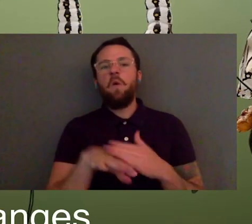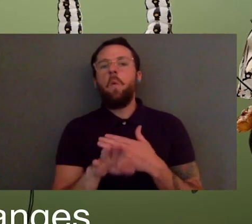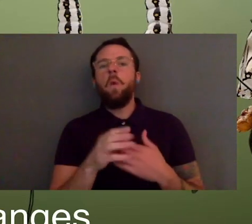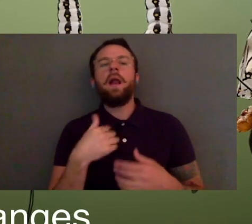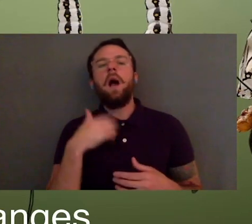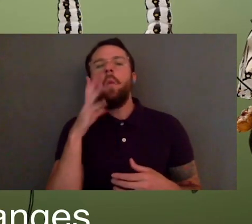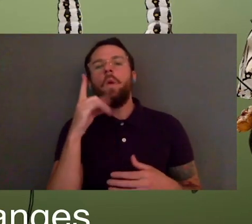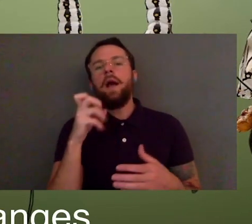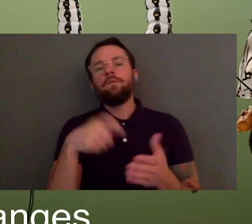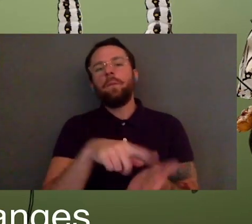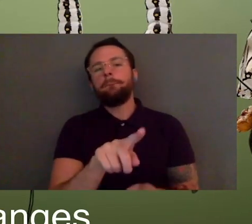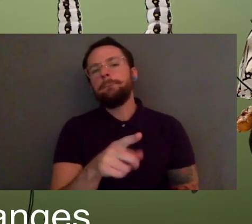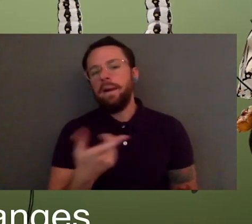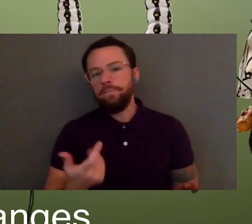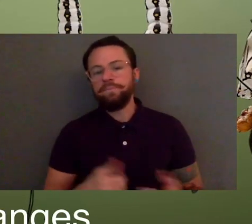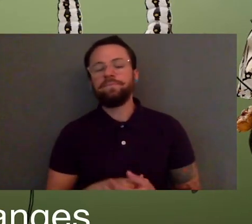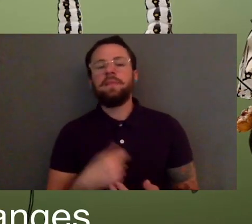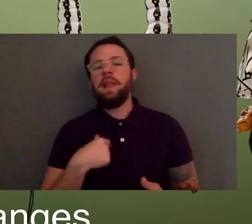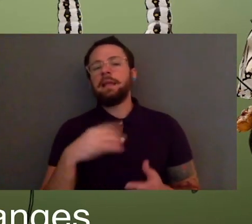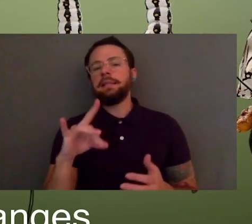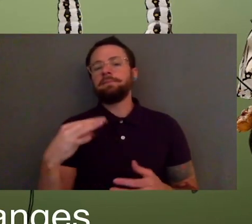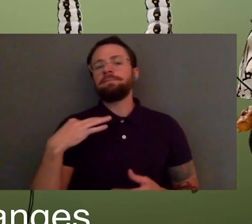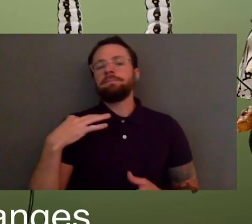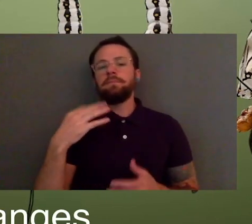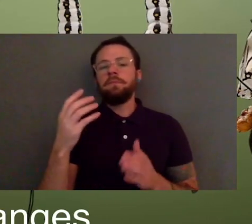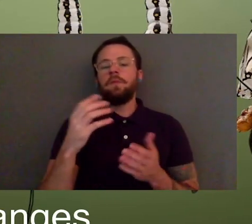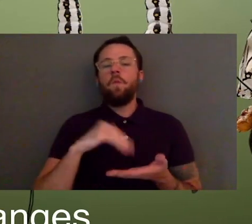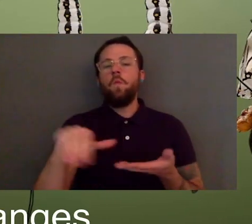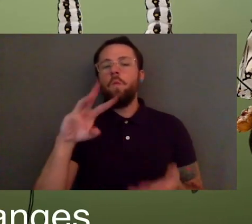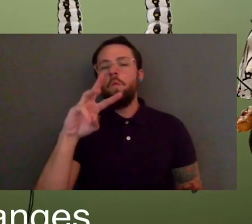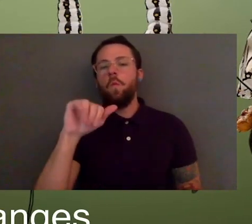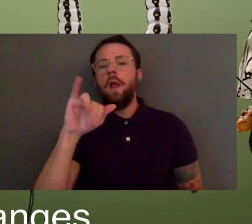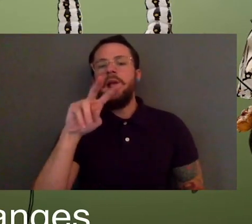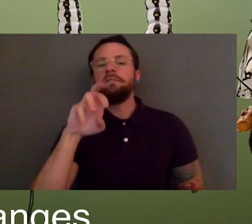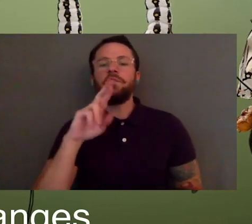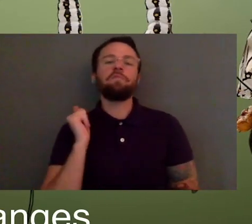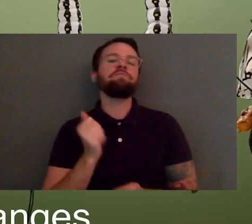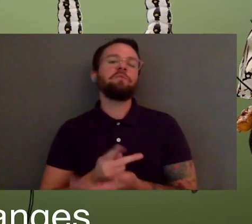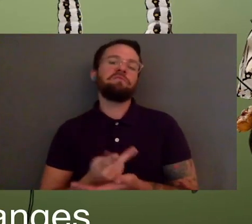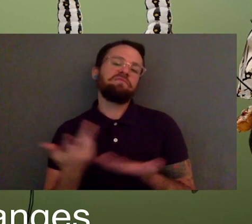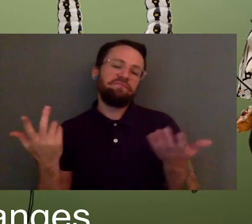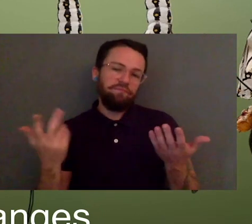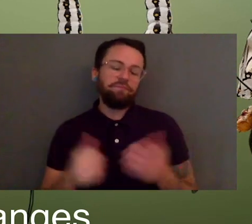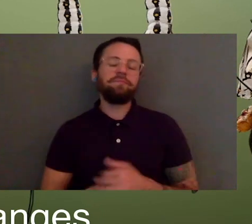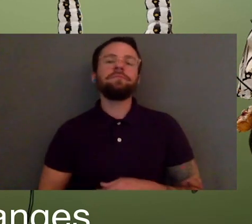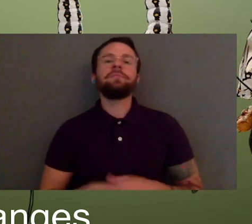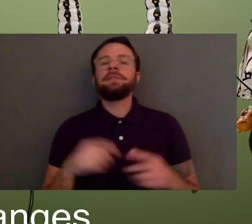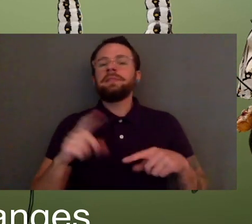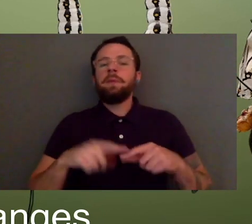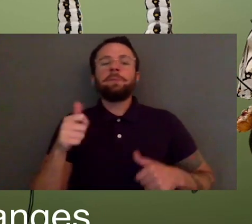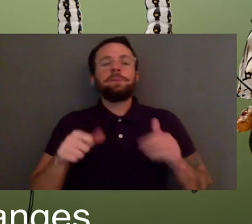There's different procedures based on whether you're doing something at the state level or at the federal level.